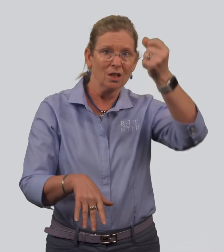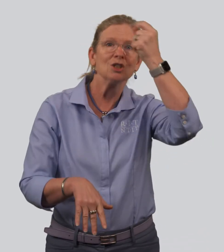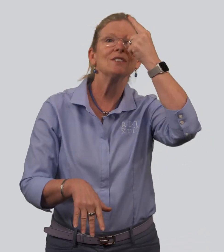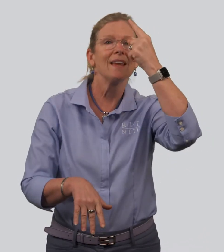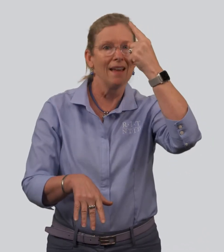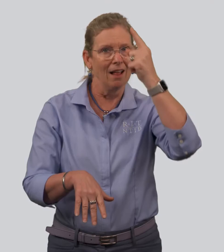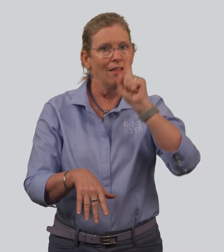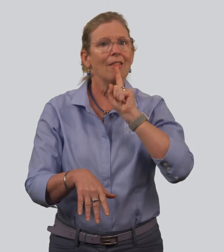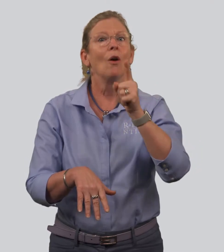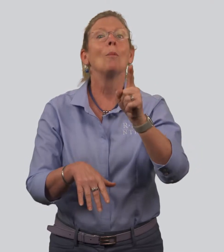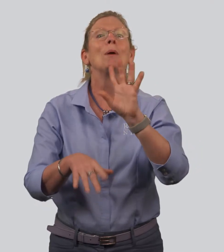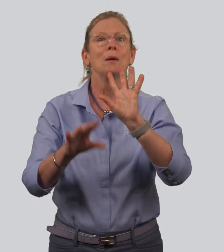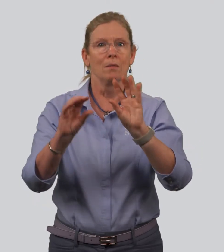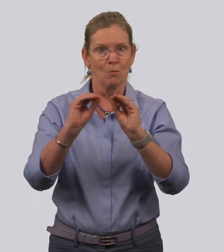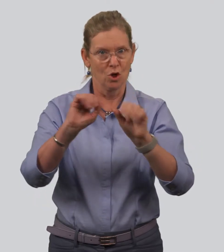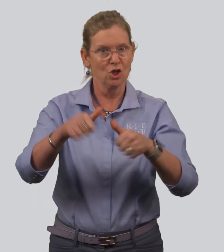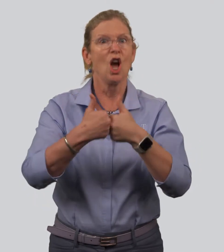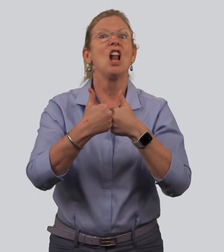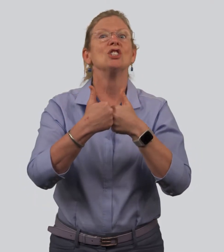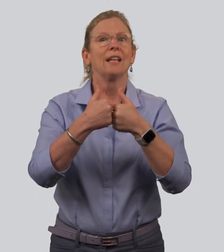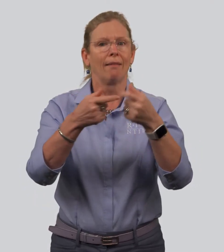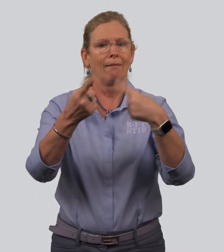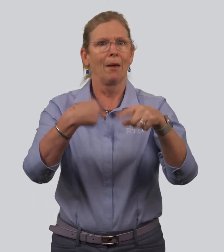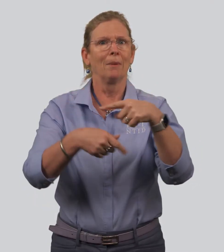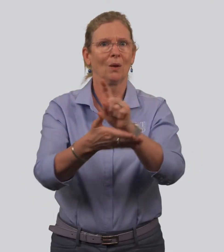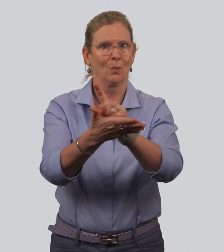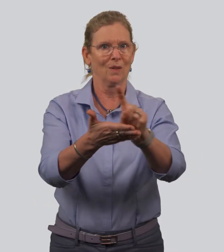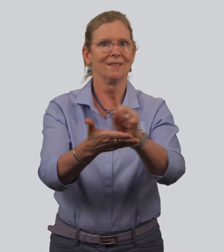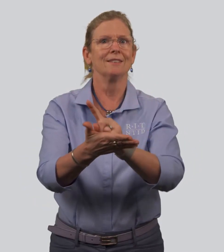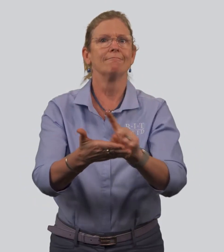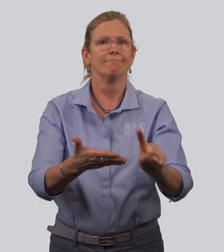We understand there will be challenges in the coming weeks.